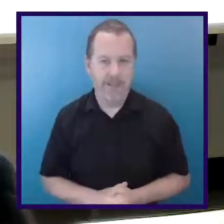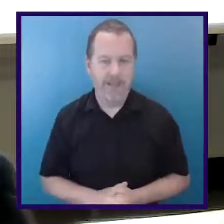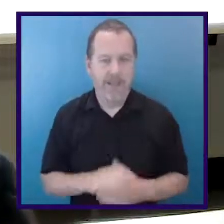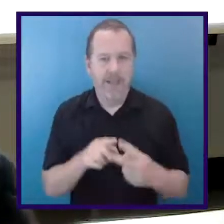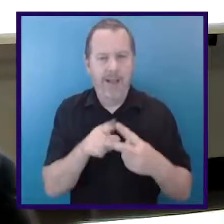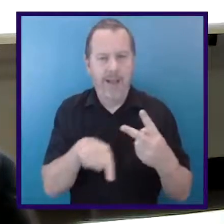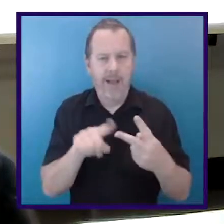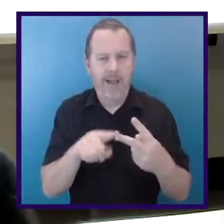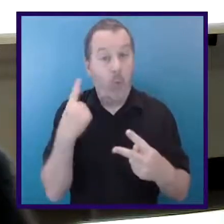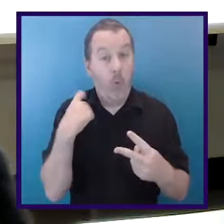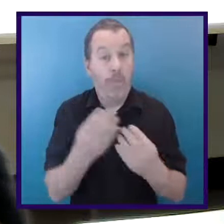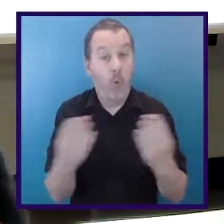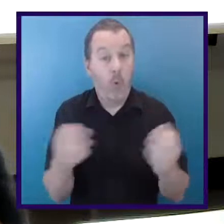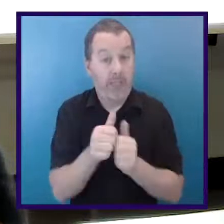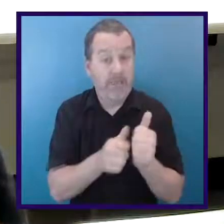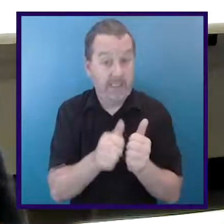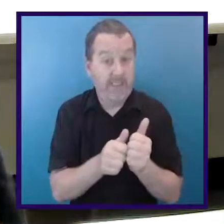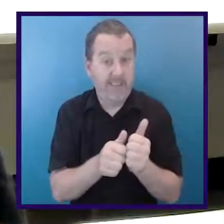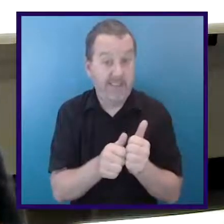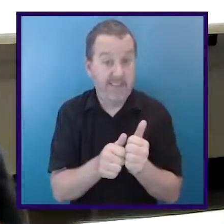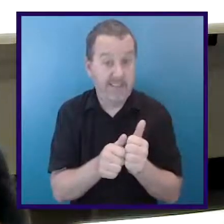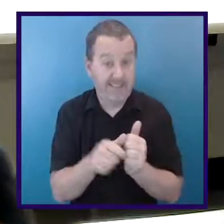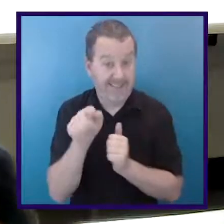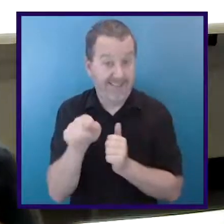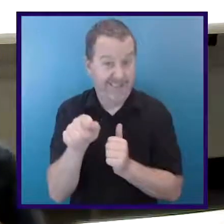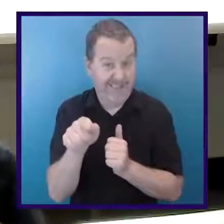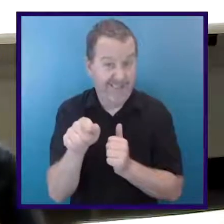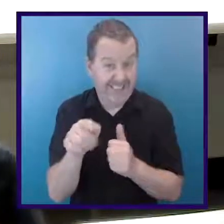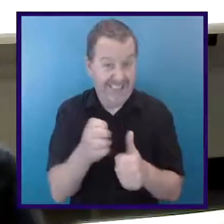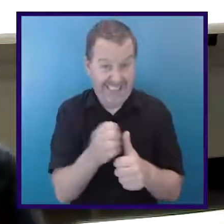Also, whiteboard activities.